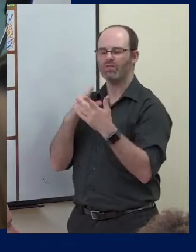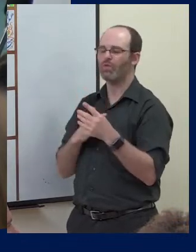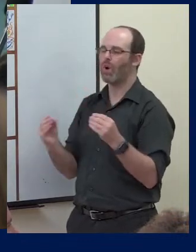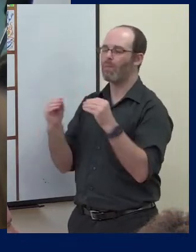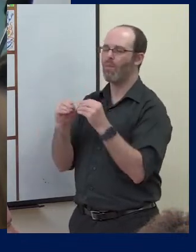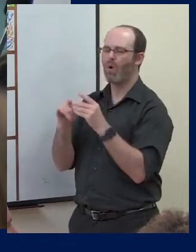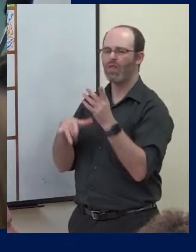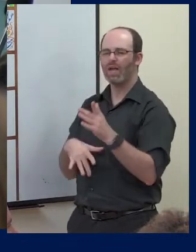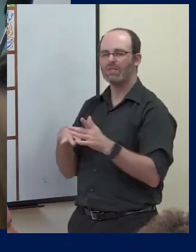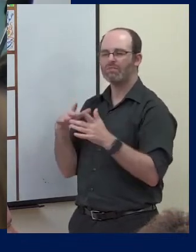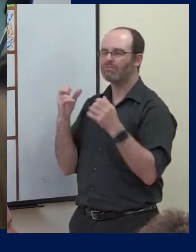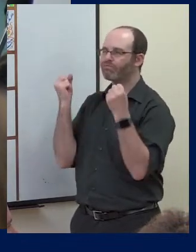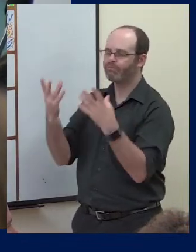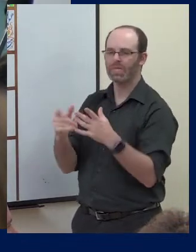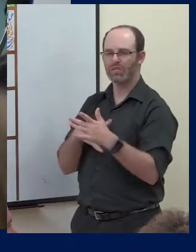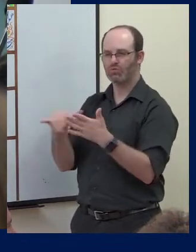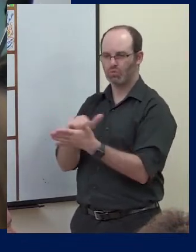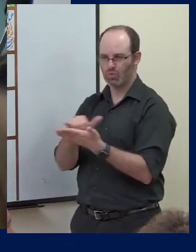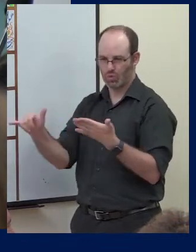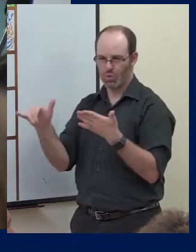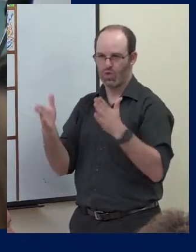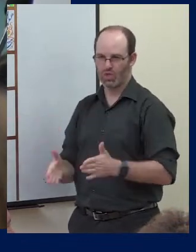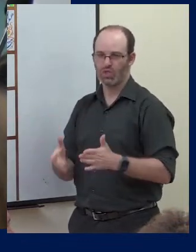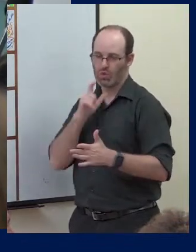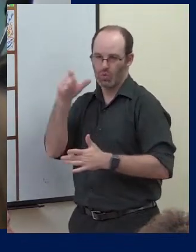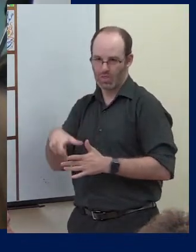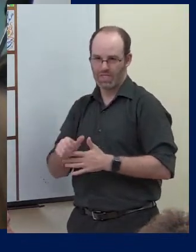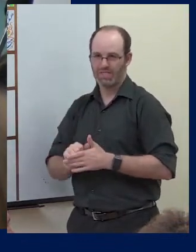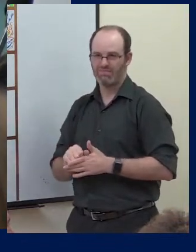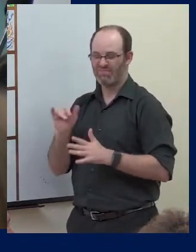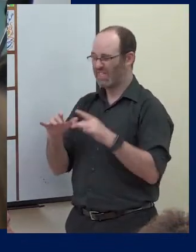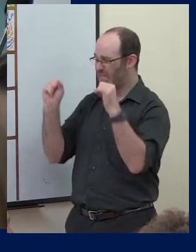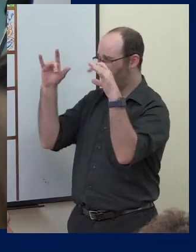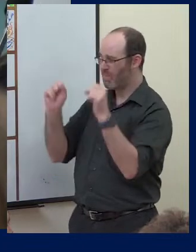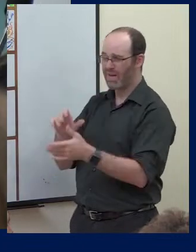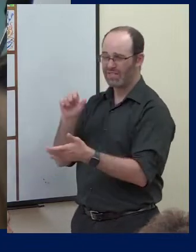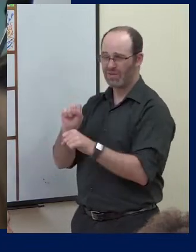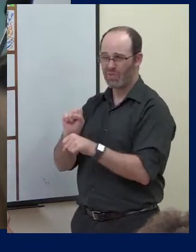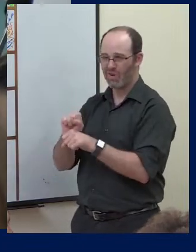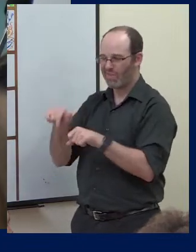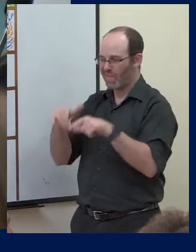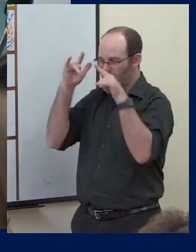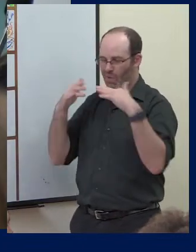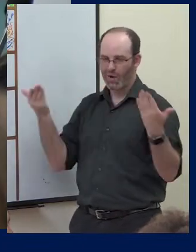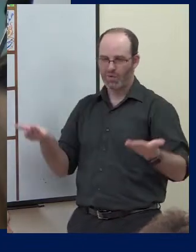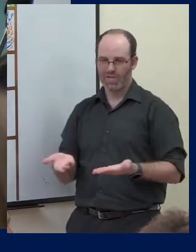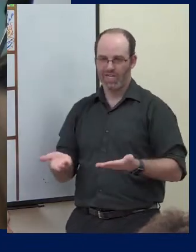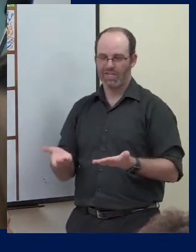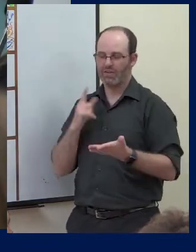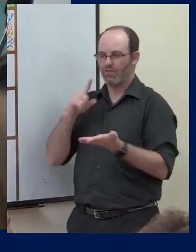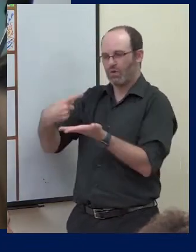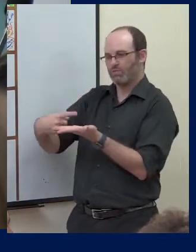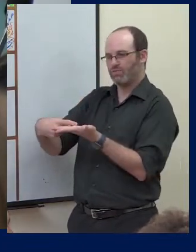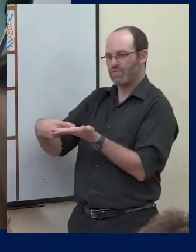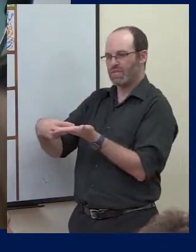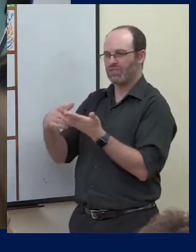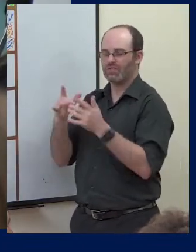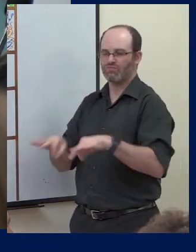That is amazing work and that is why we are here at this location today to have this important discussion.